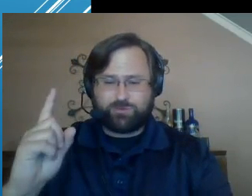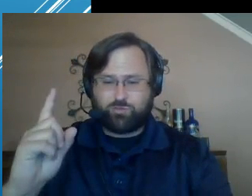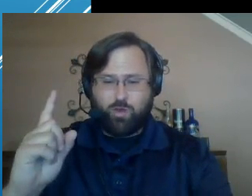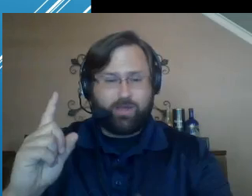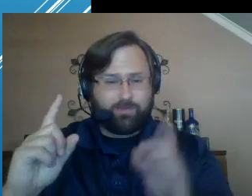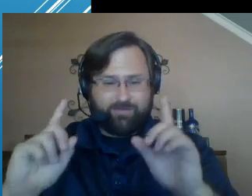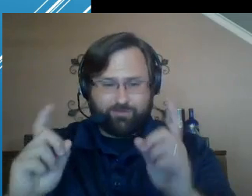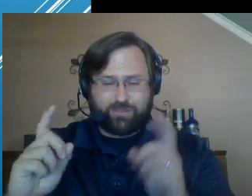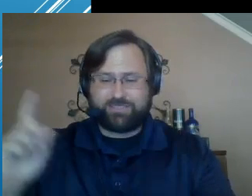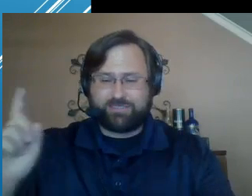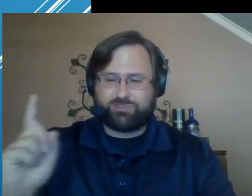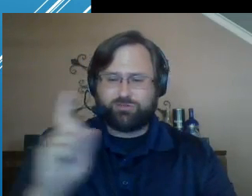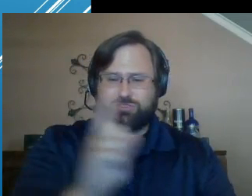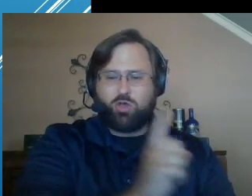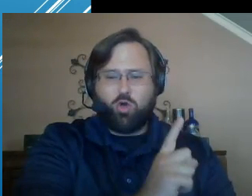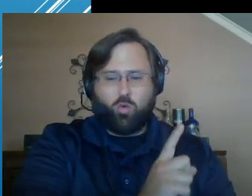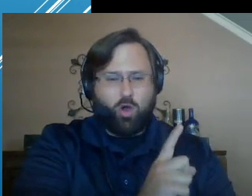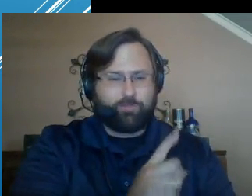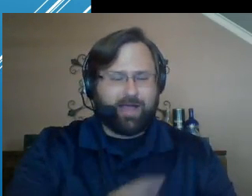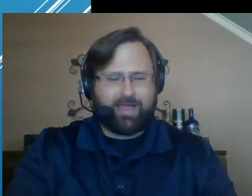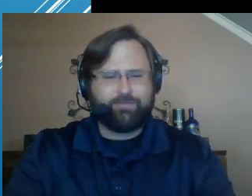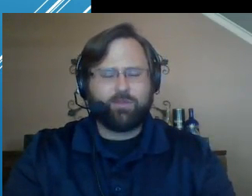it's 1 and we have the parentheses which shows us walk by